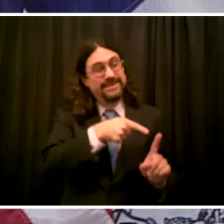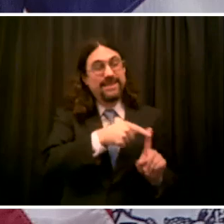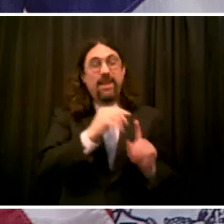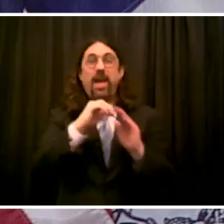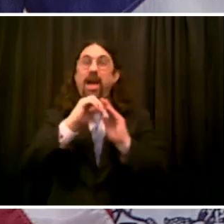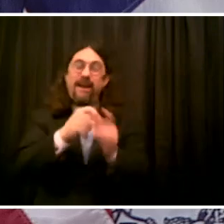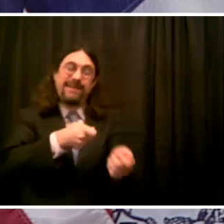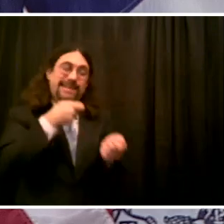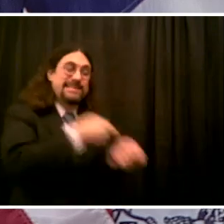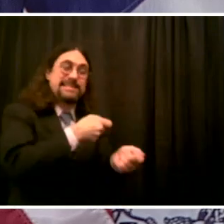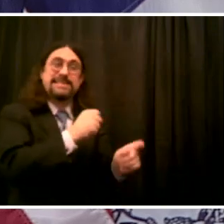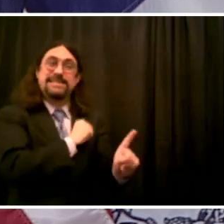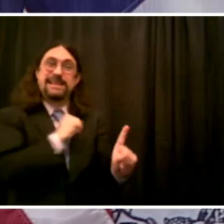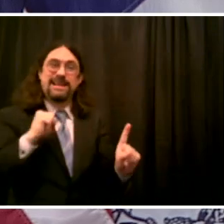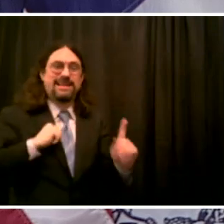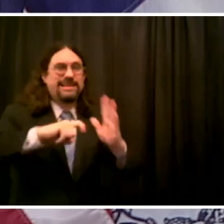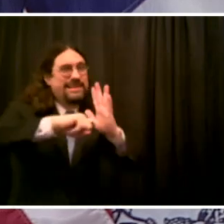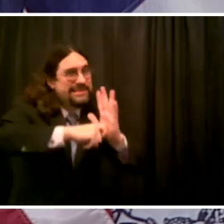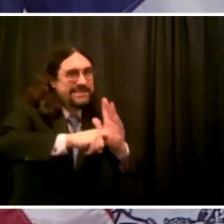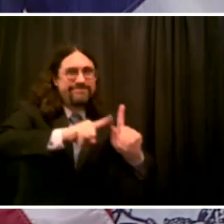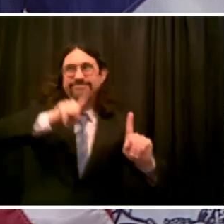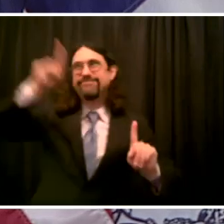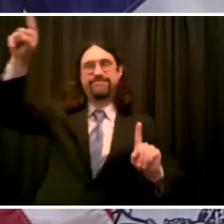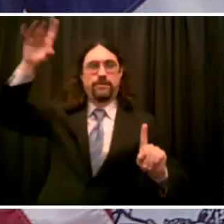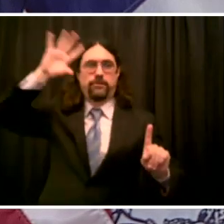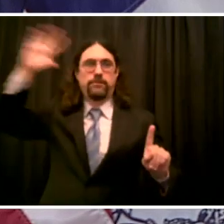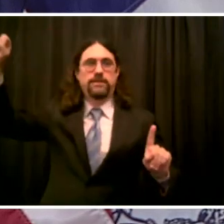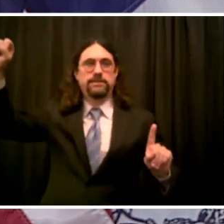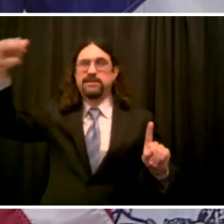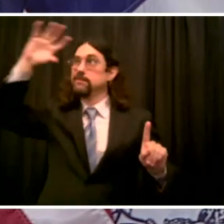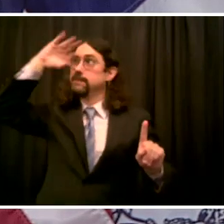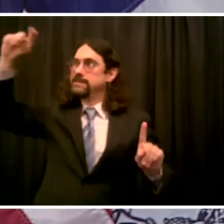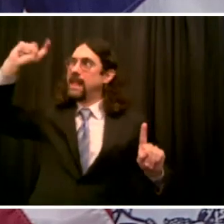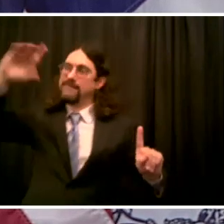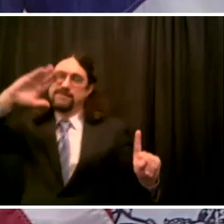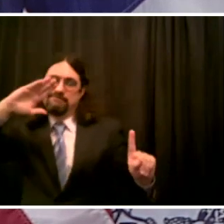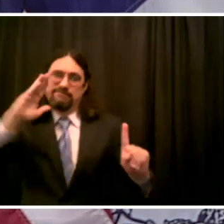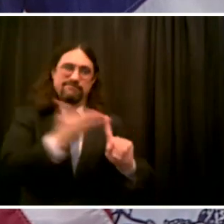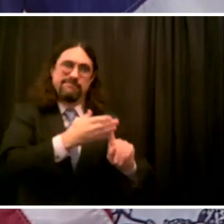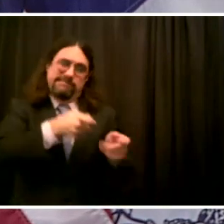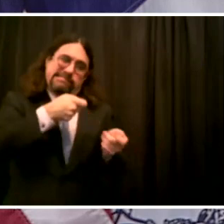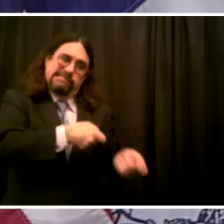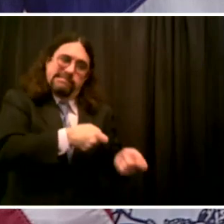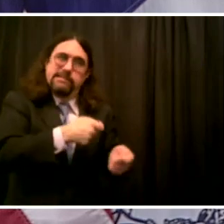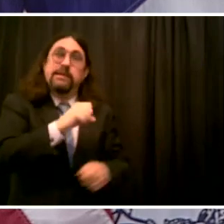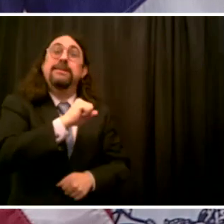HAVE TO MAKE A DECISION ABOUT THE FUTURE OF NEW YRKO CITY AND CITIES AND STATES ALL OVER THIS